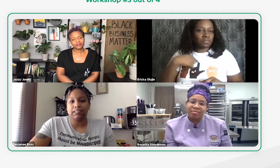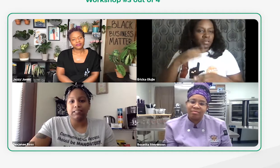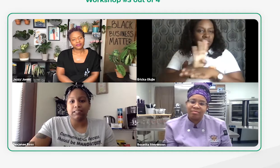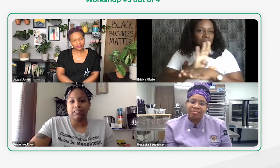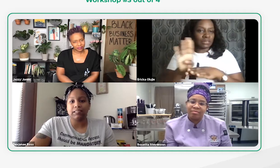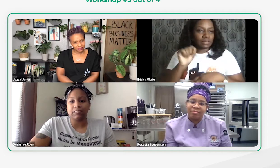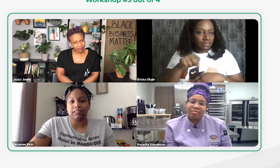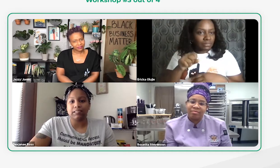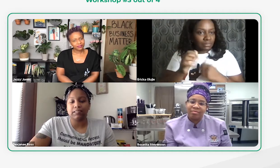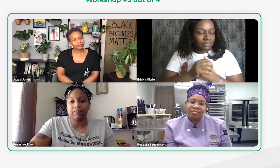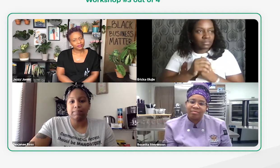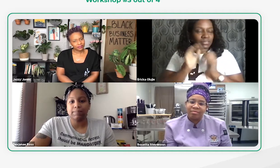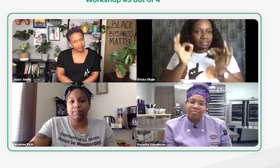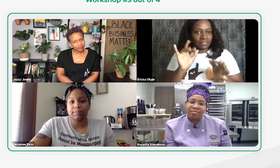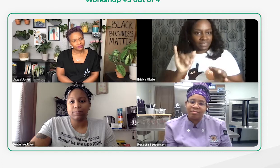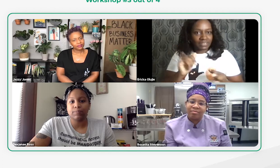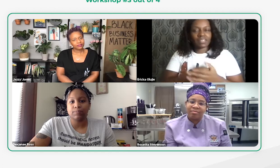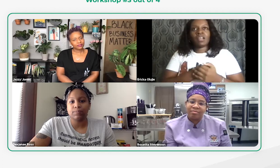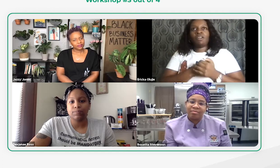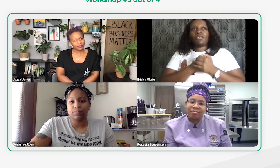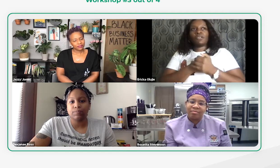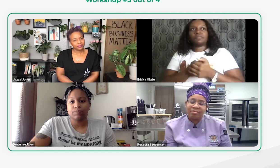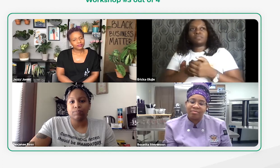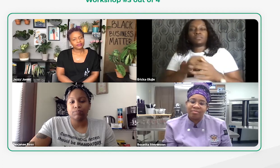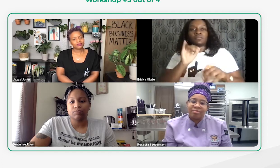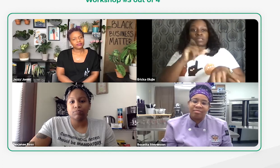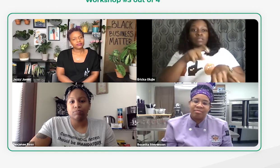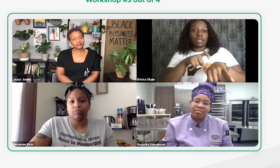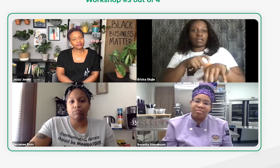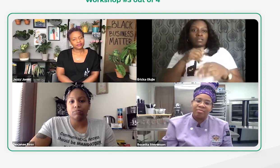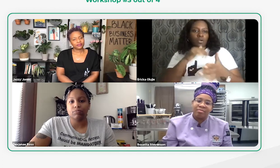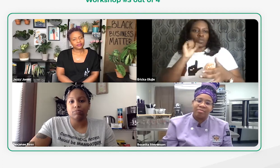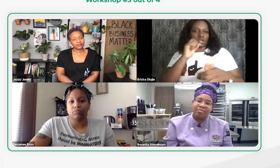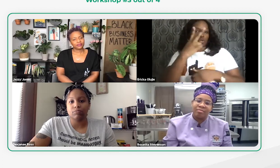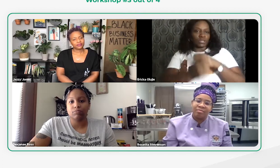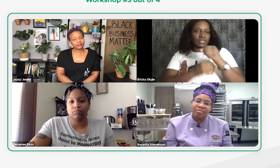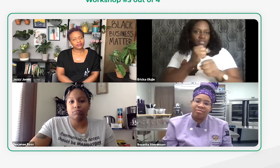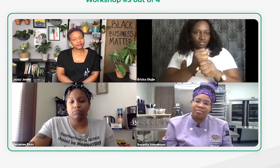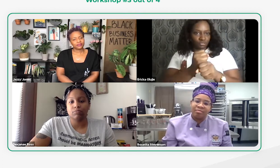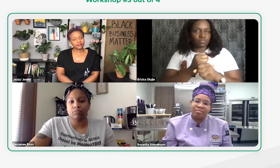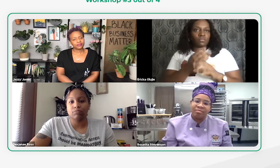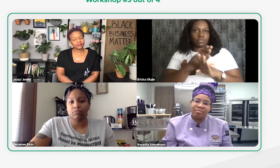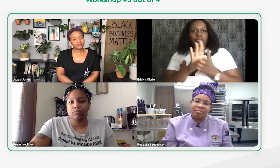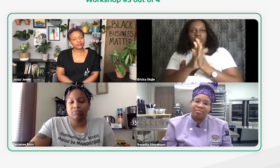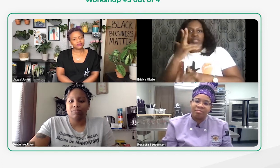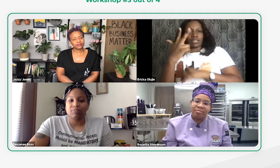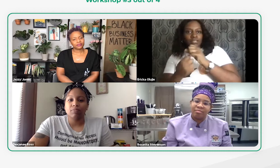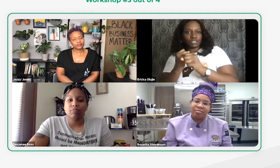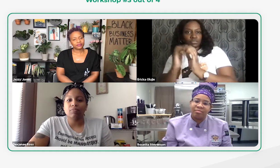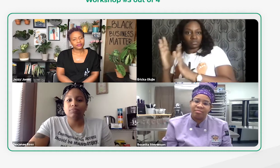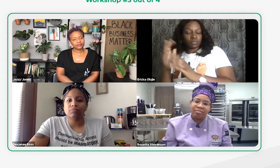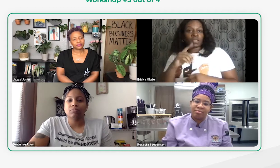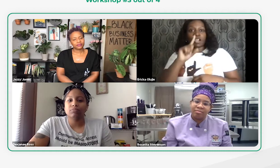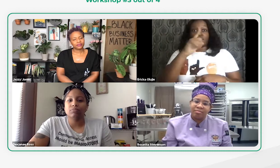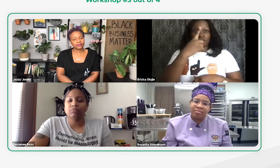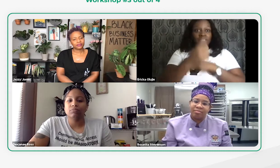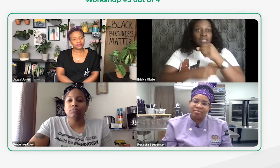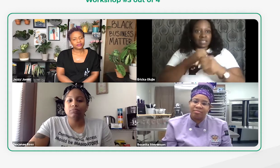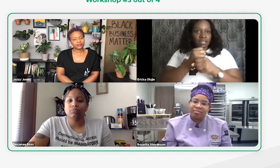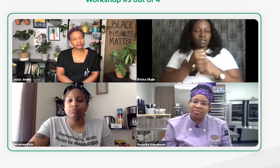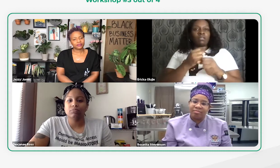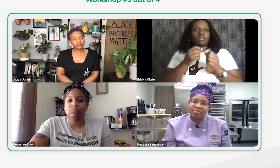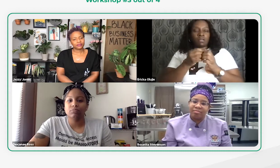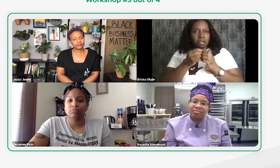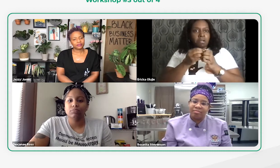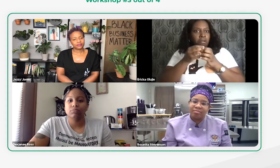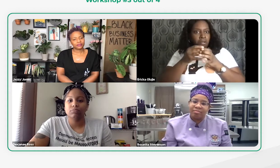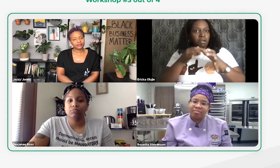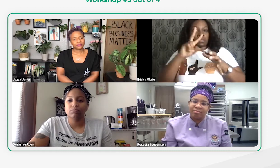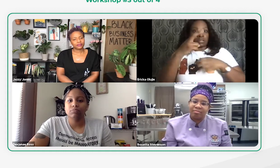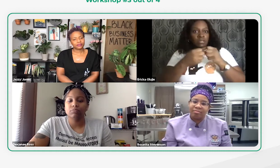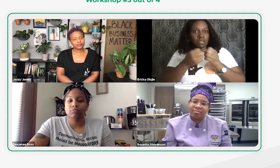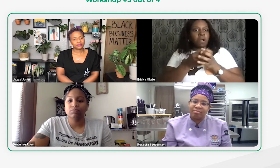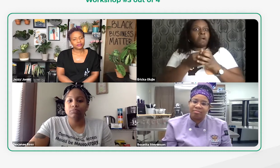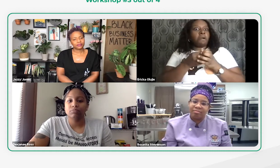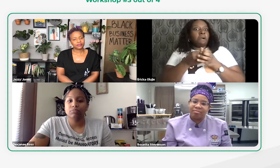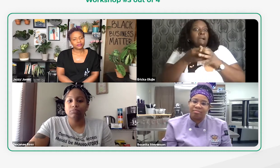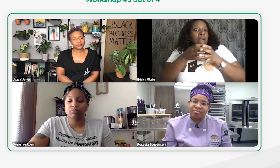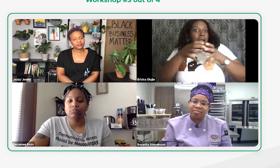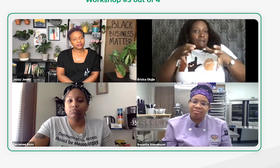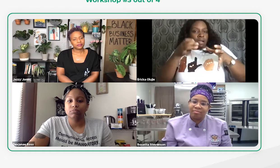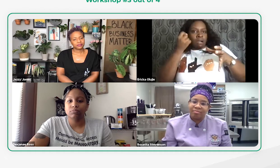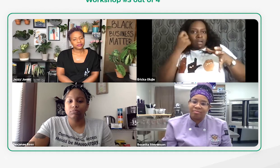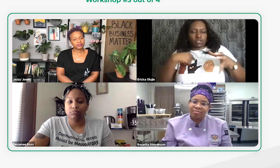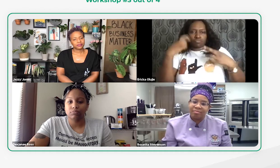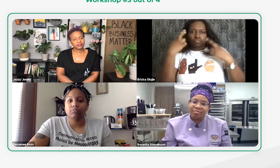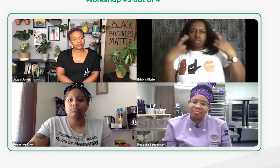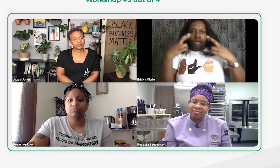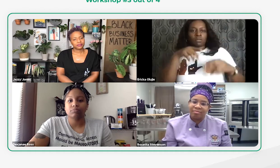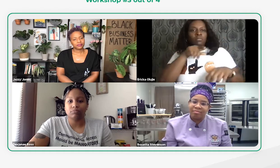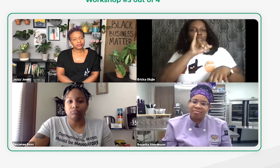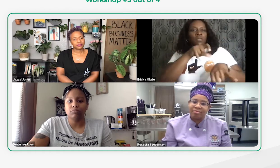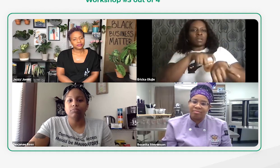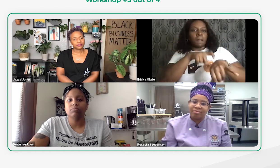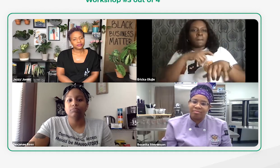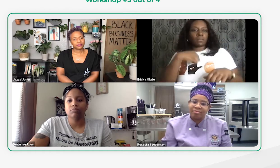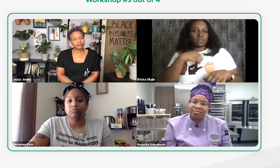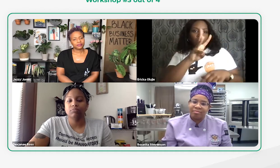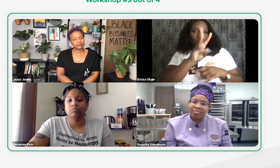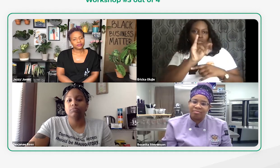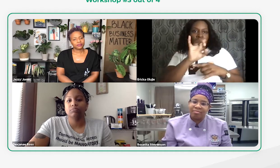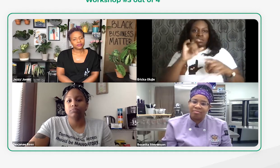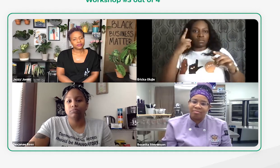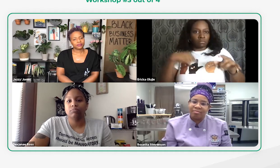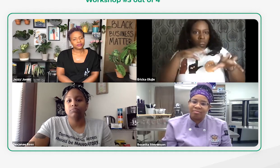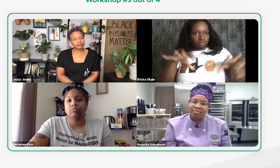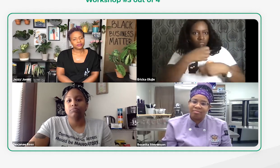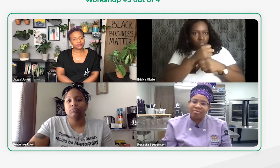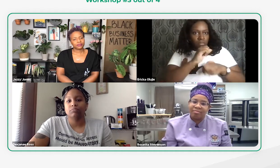it was a wake-up call for me. Especially within the business for the second year it grew even more